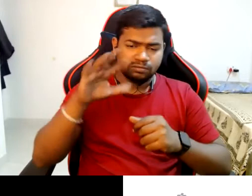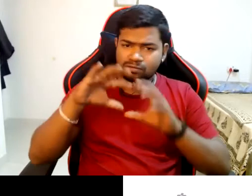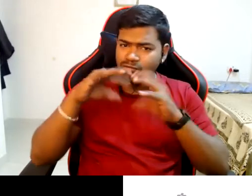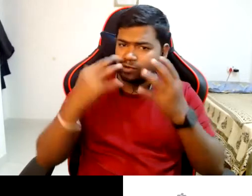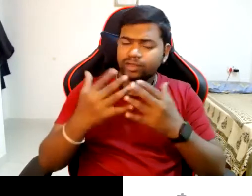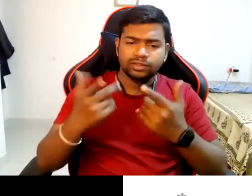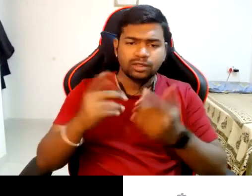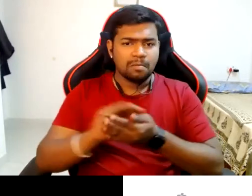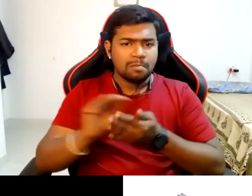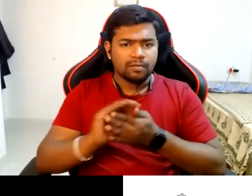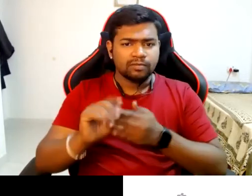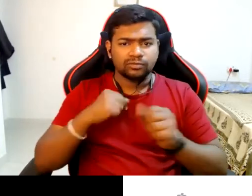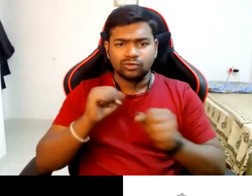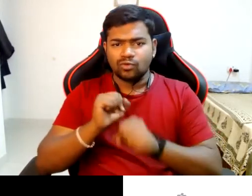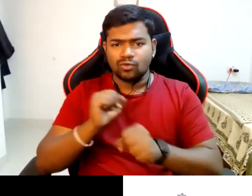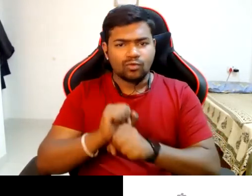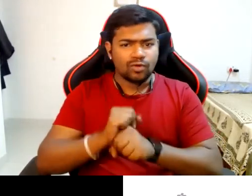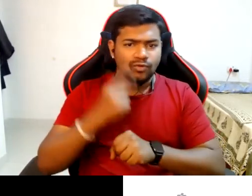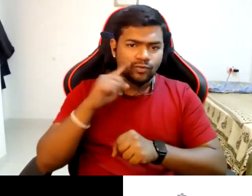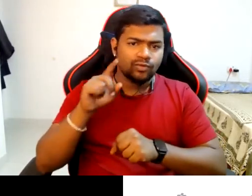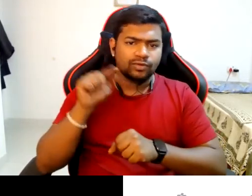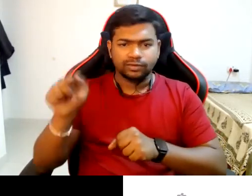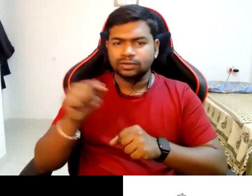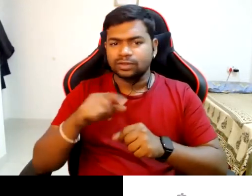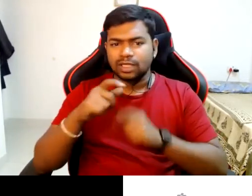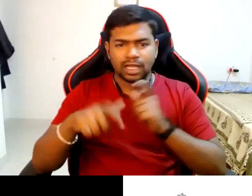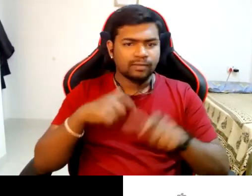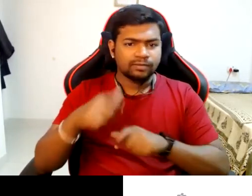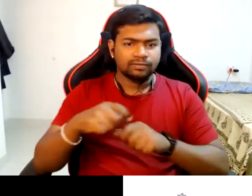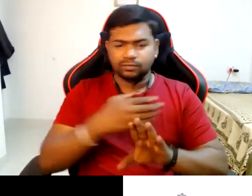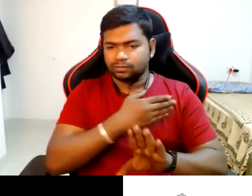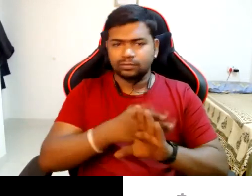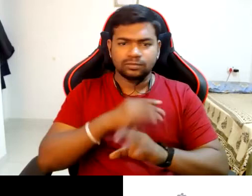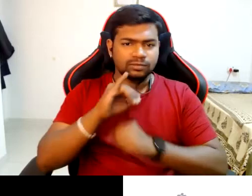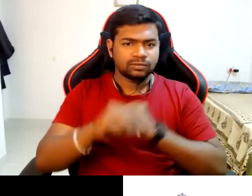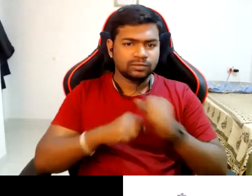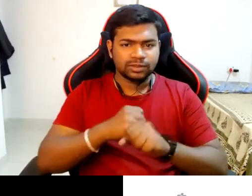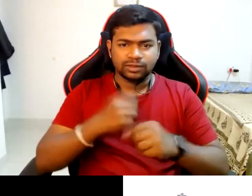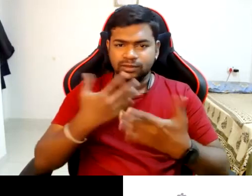And everything that I am, i owe to that company. I stayed there for six years and it was the it was.